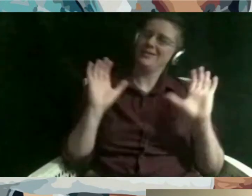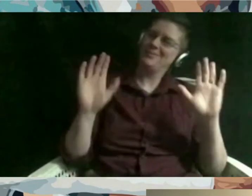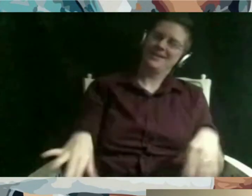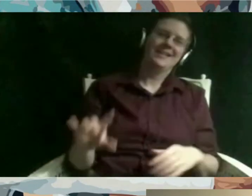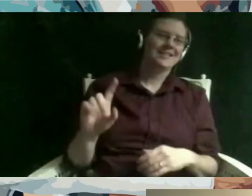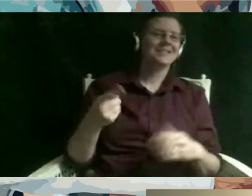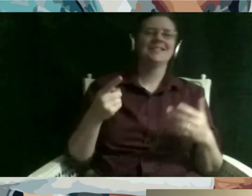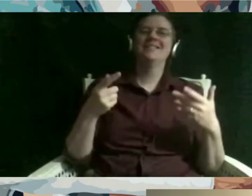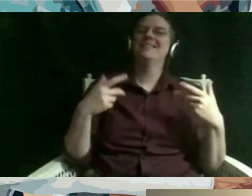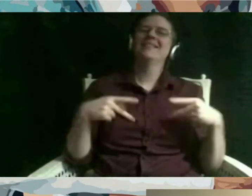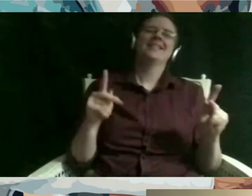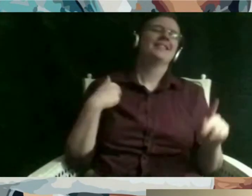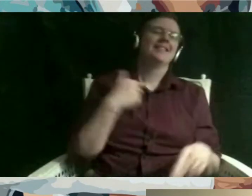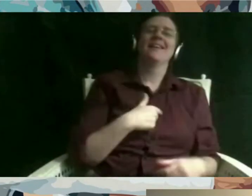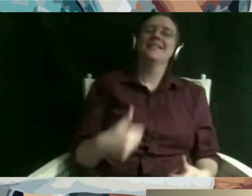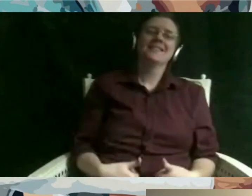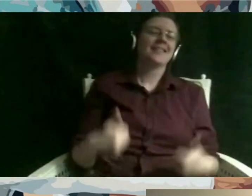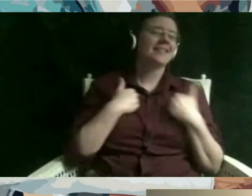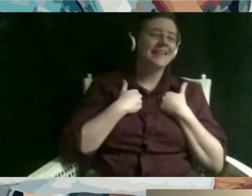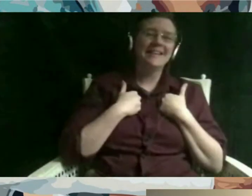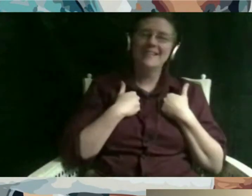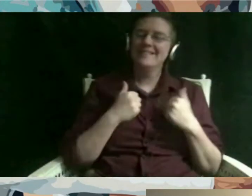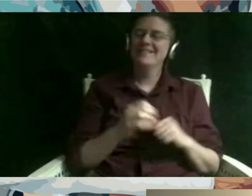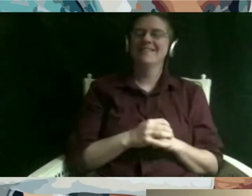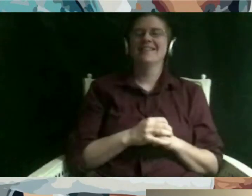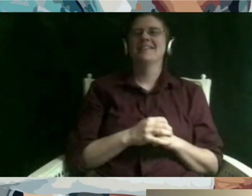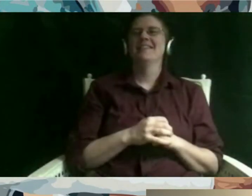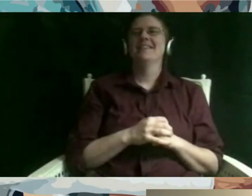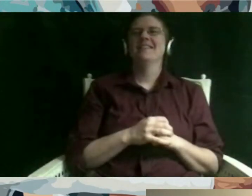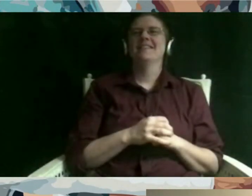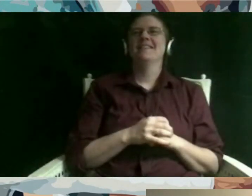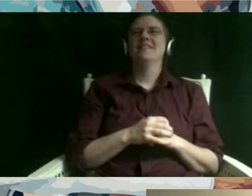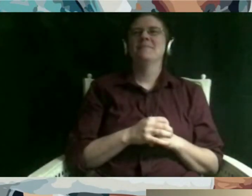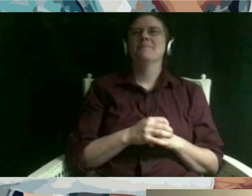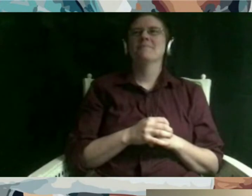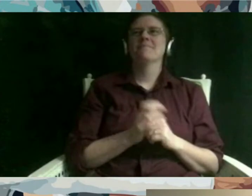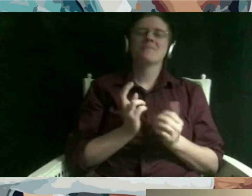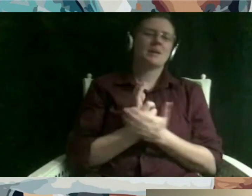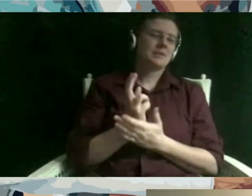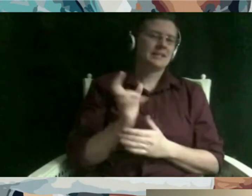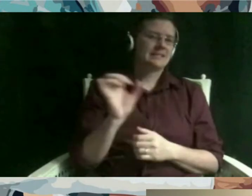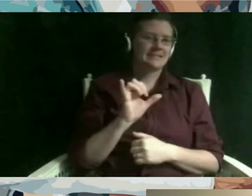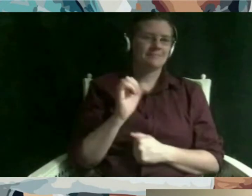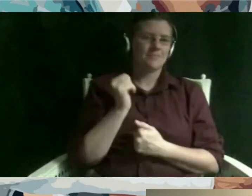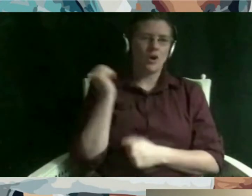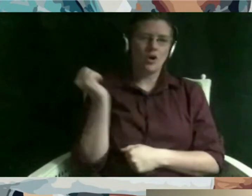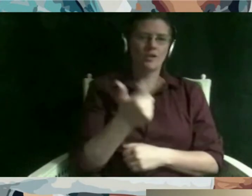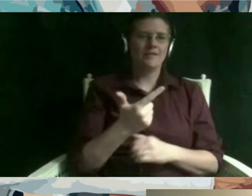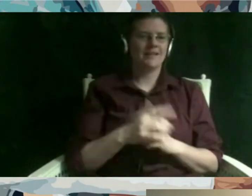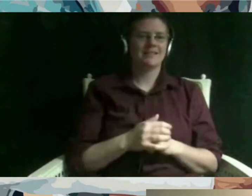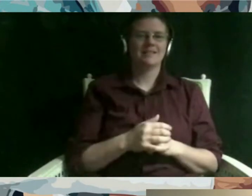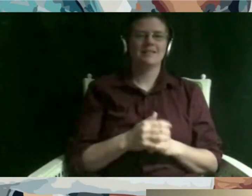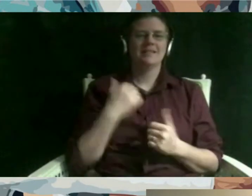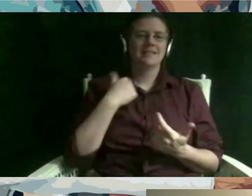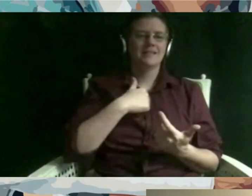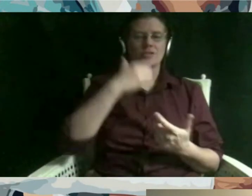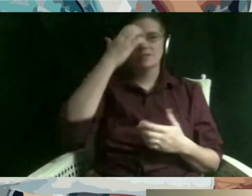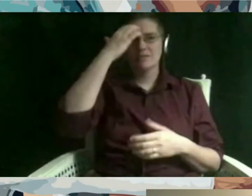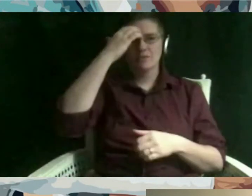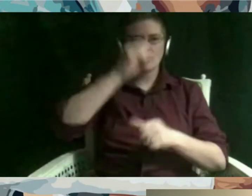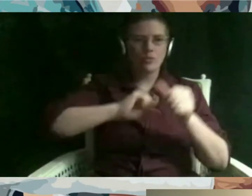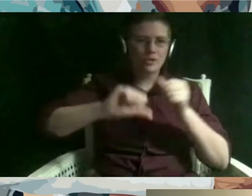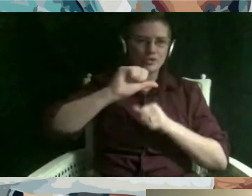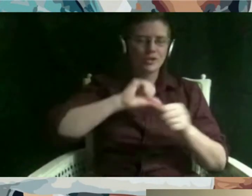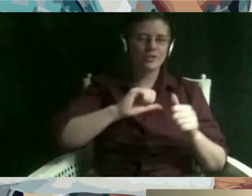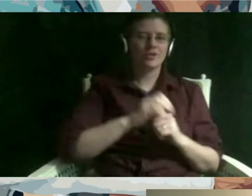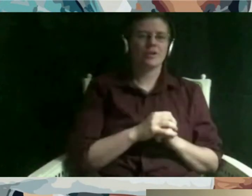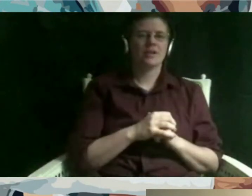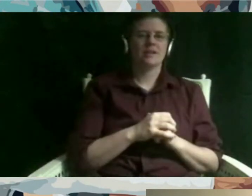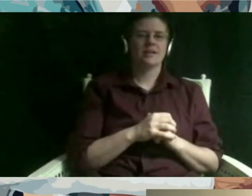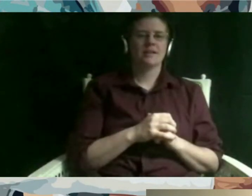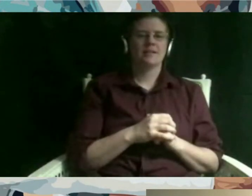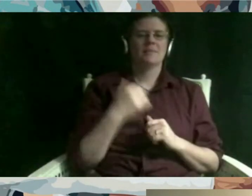live i mean honestly like all of us let's get to know each other um as we celebrate diversity